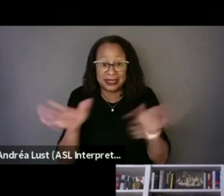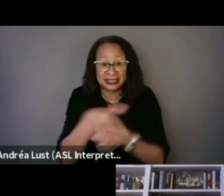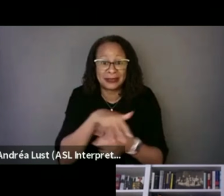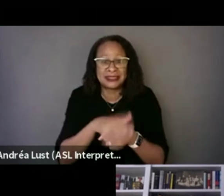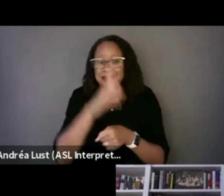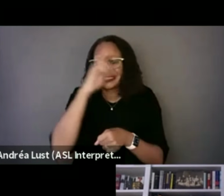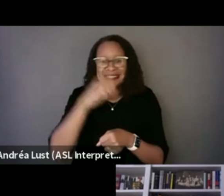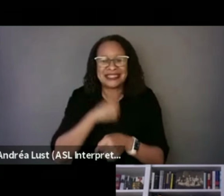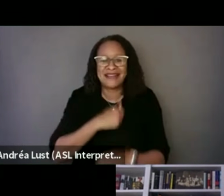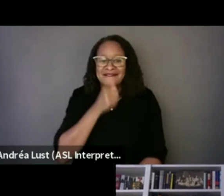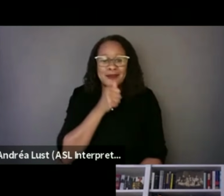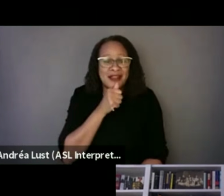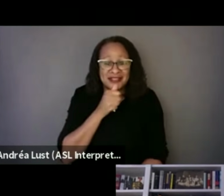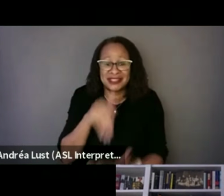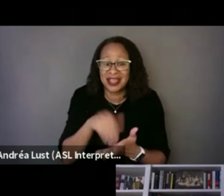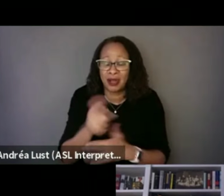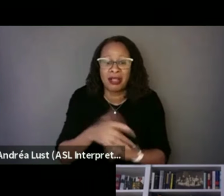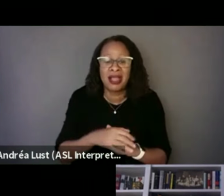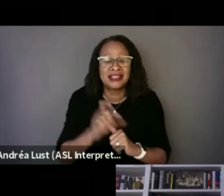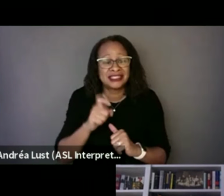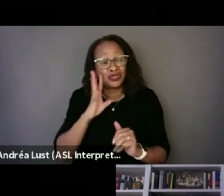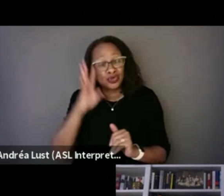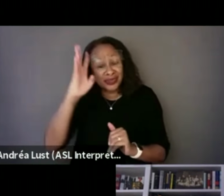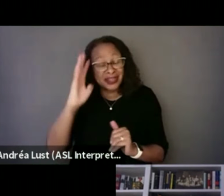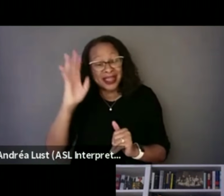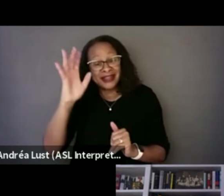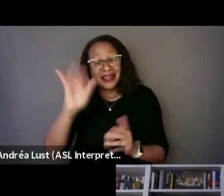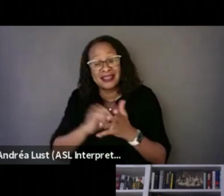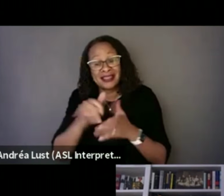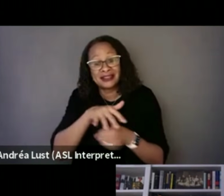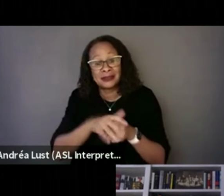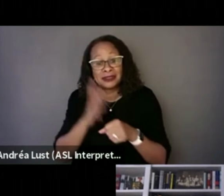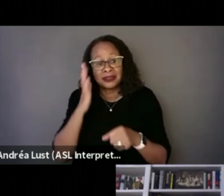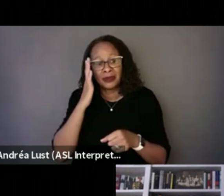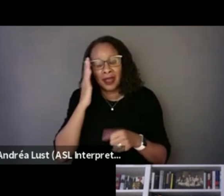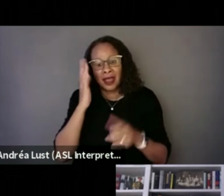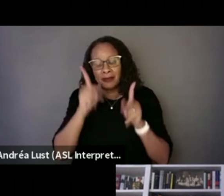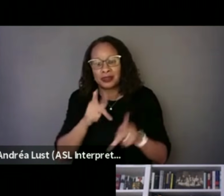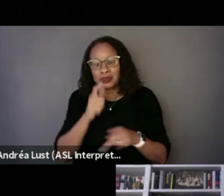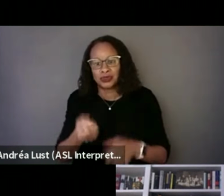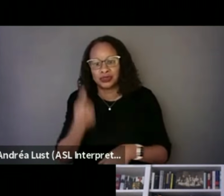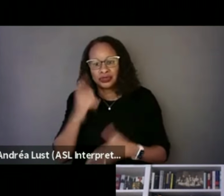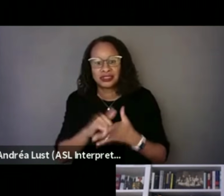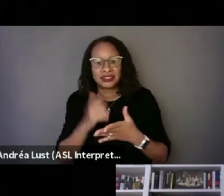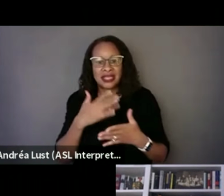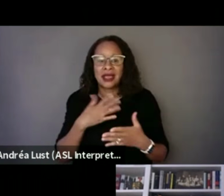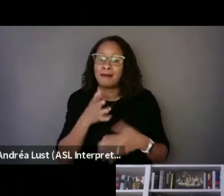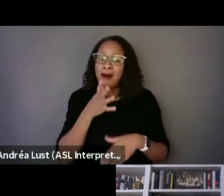They're having to create that. And so that somebody could actually get me, like the stroke of a mom's hand,